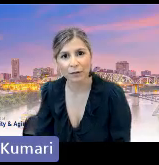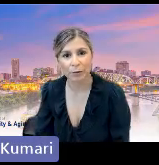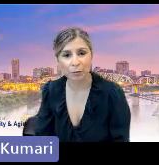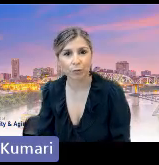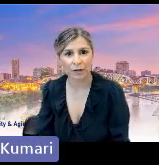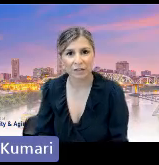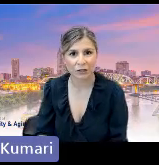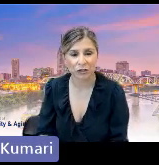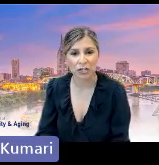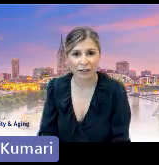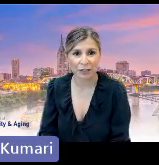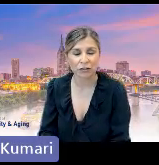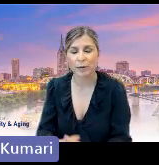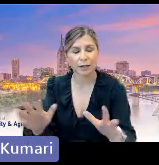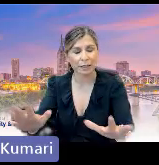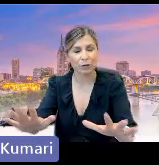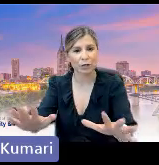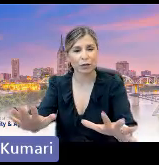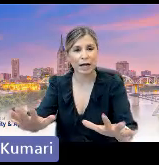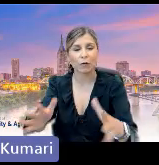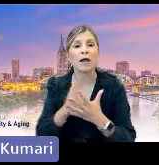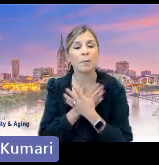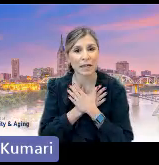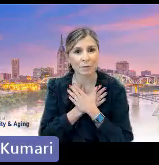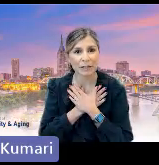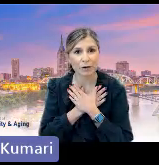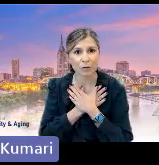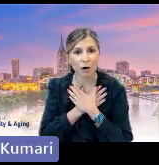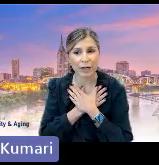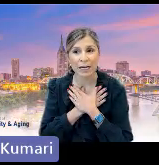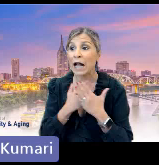presentation challenged, but I think we're good now. My name is Cara Kumari.